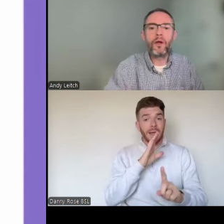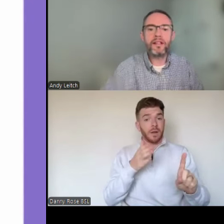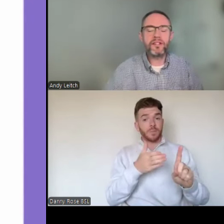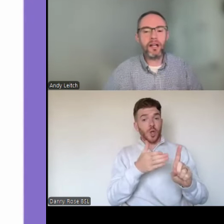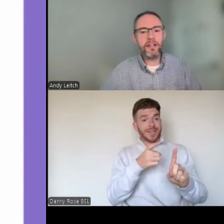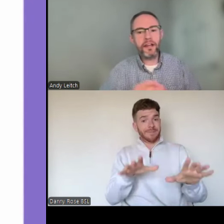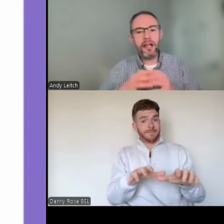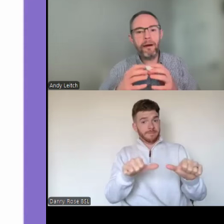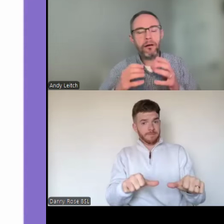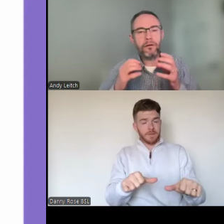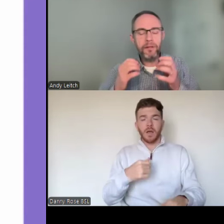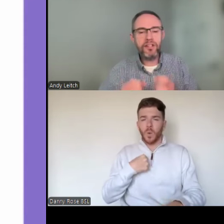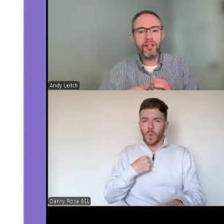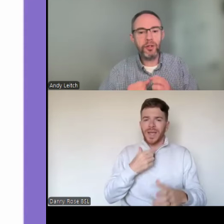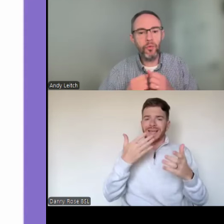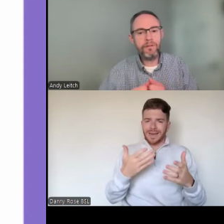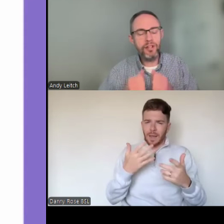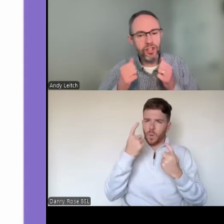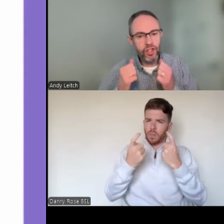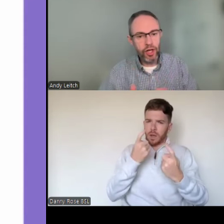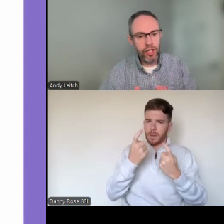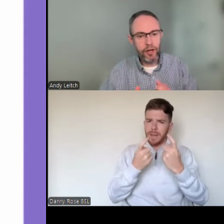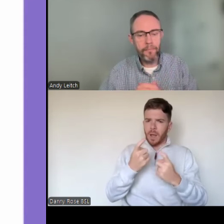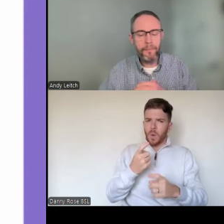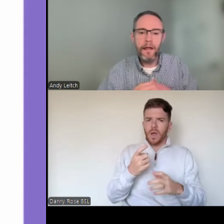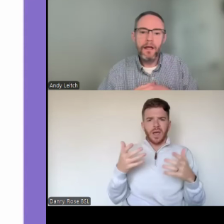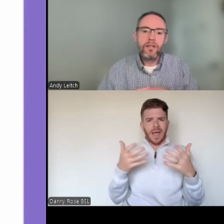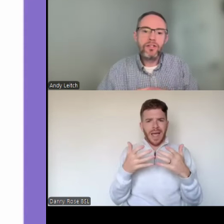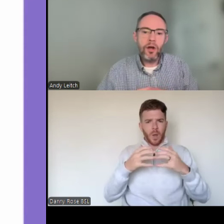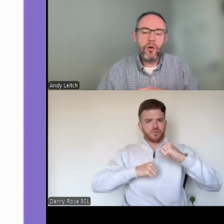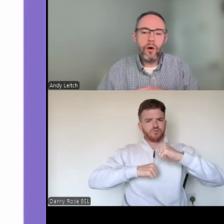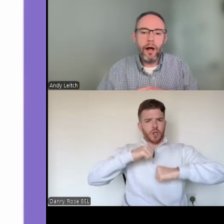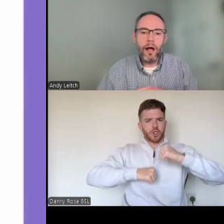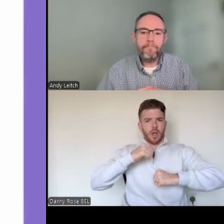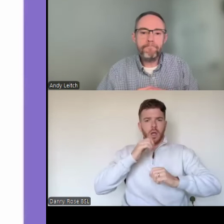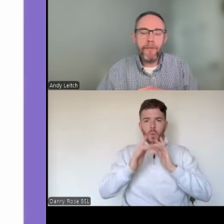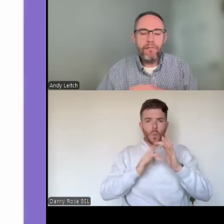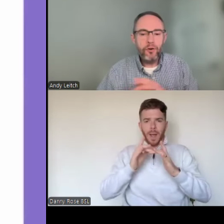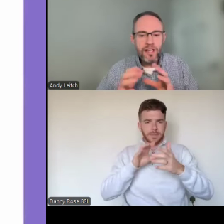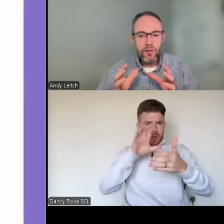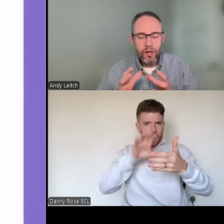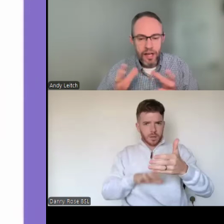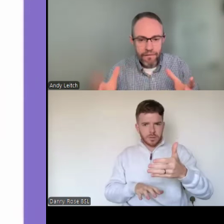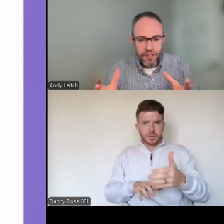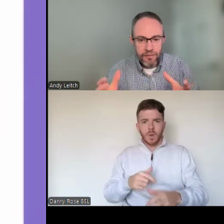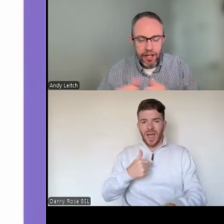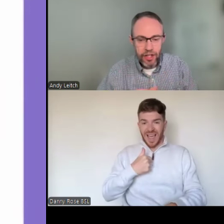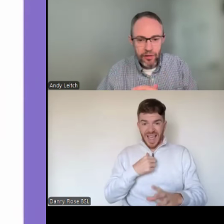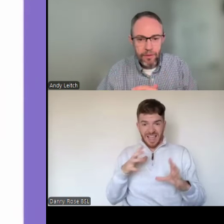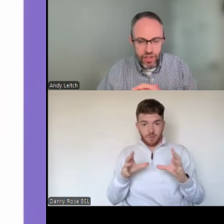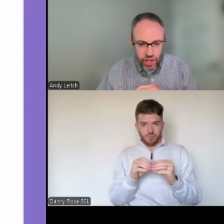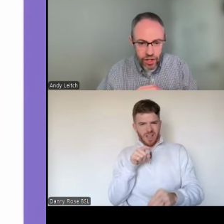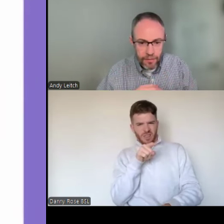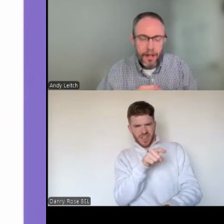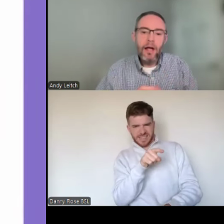we can start to think about the potential website structure. I've created one here for this imaginary musician,